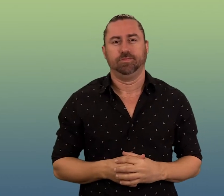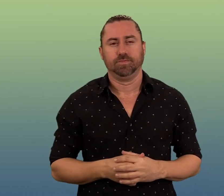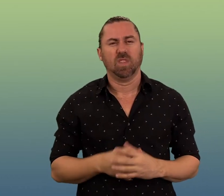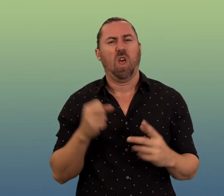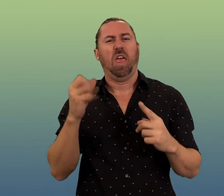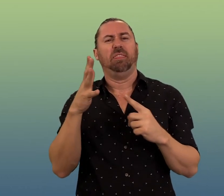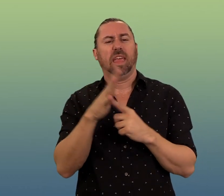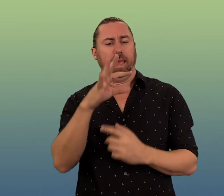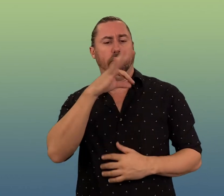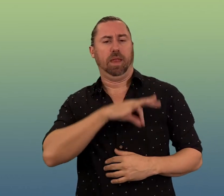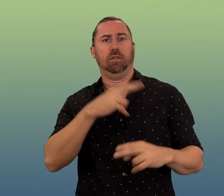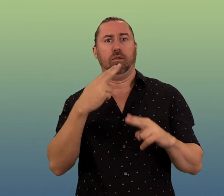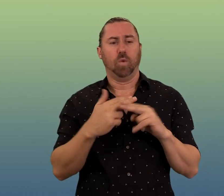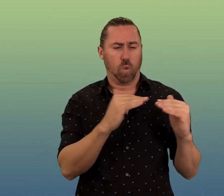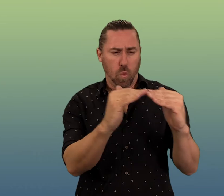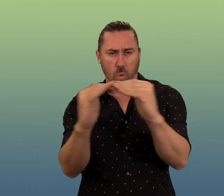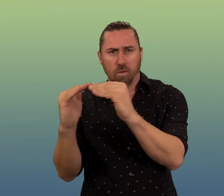Key benefits of universal design.